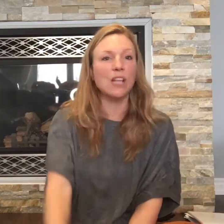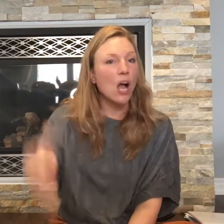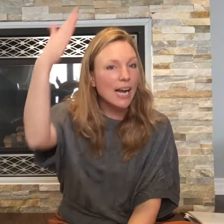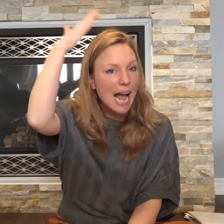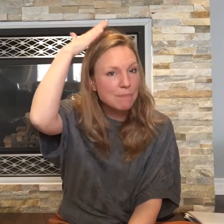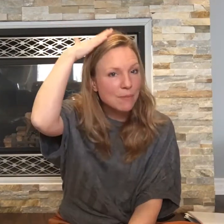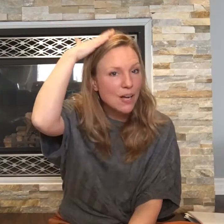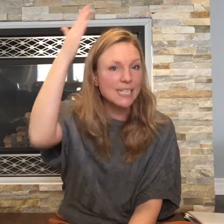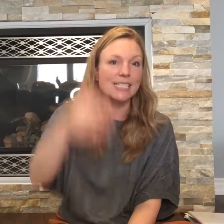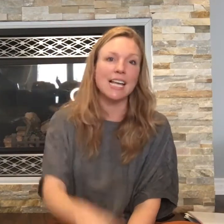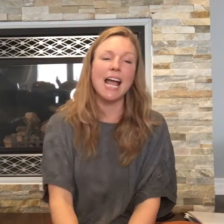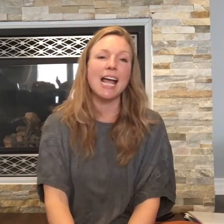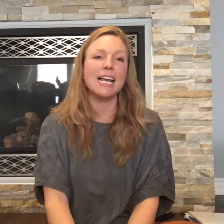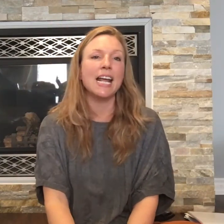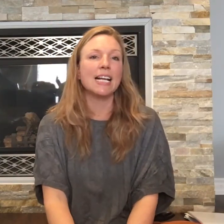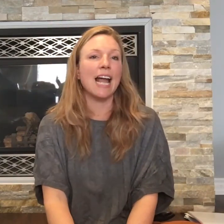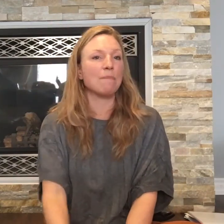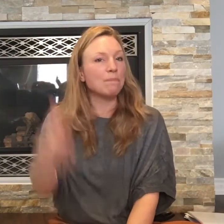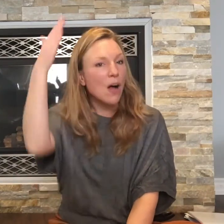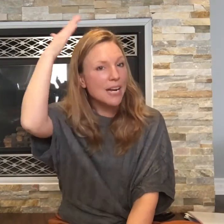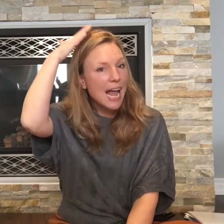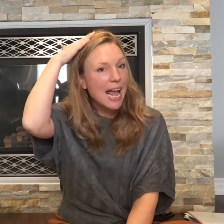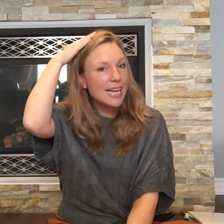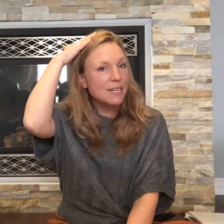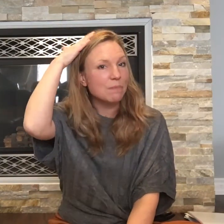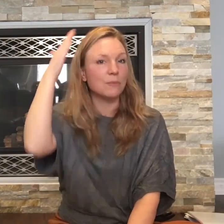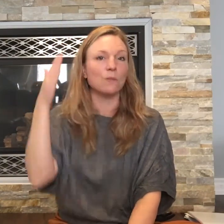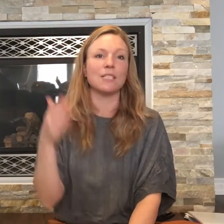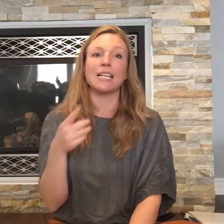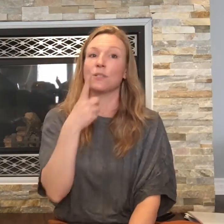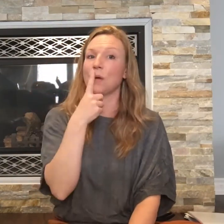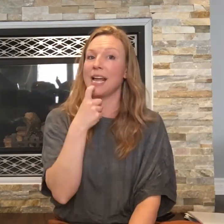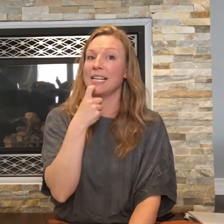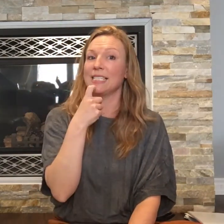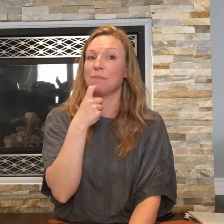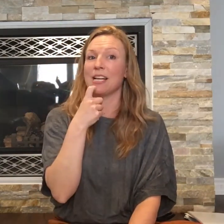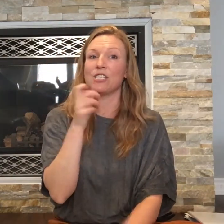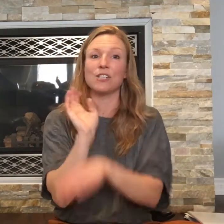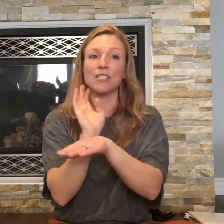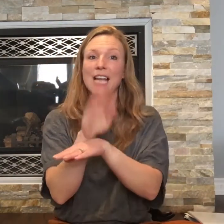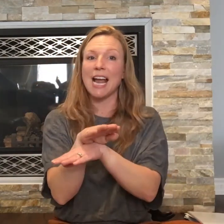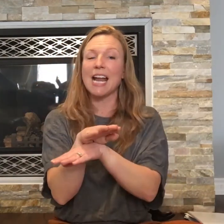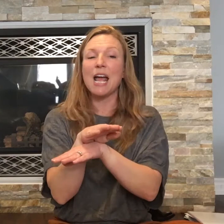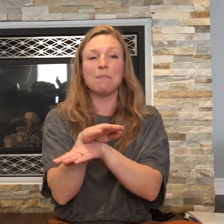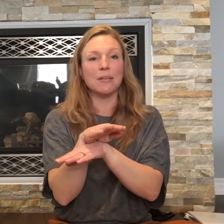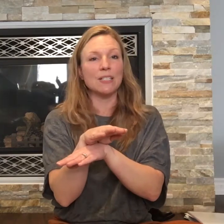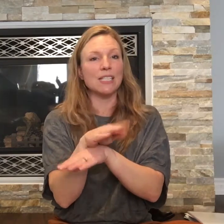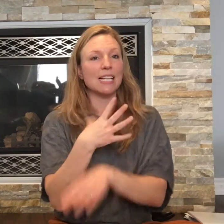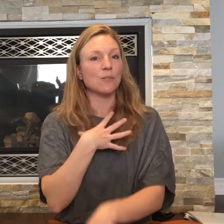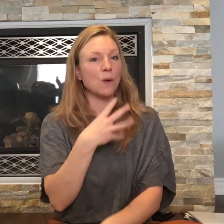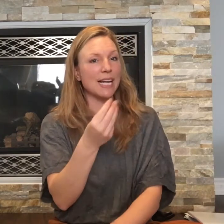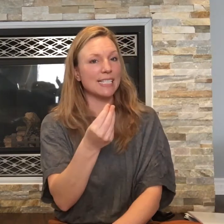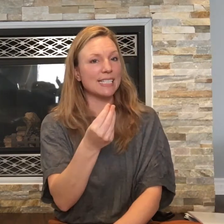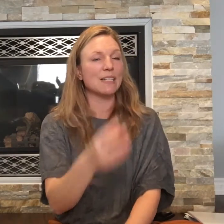on his head, Santa wears a long CAP on his head, CAP on head, suit that's RED, special NIGHT,